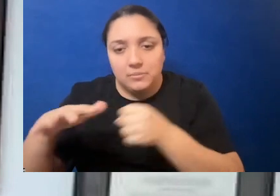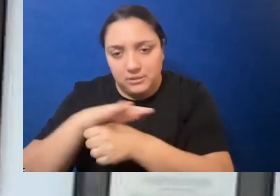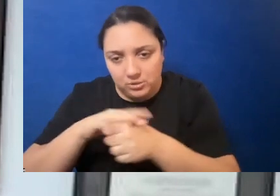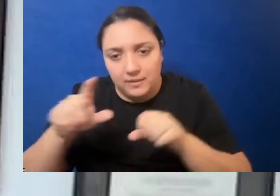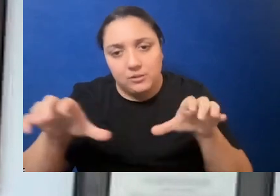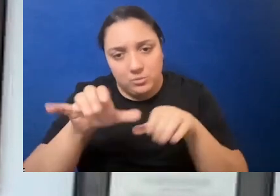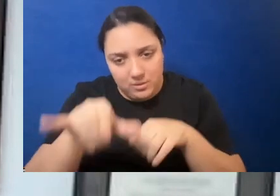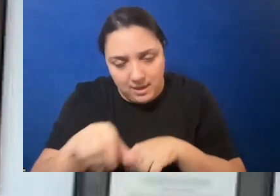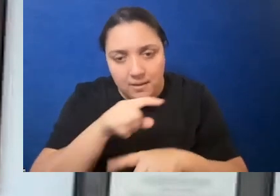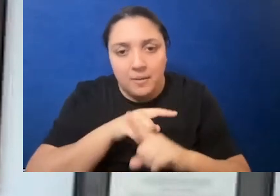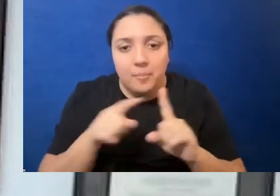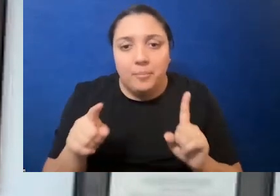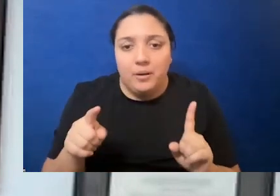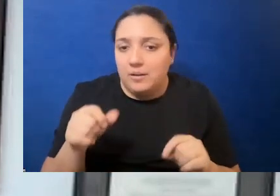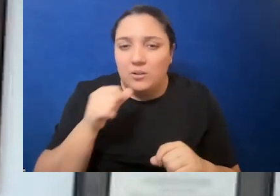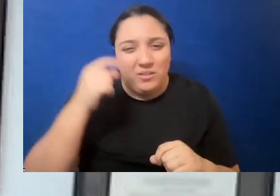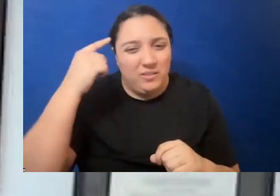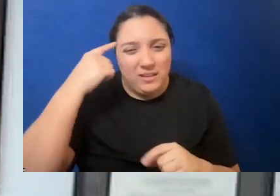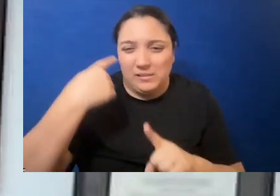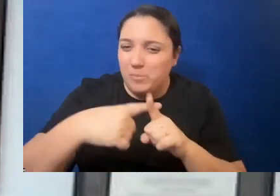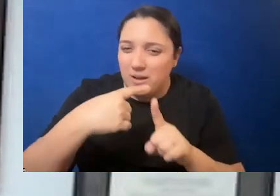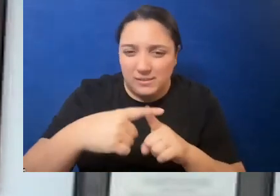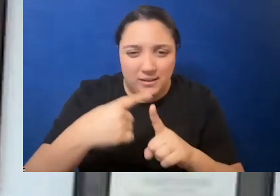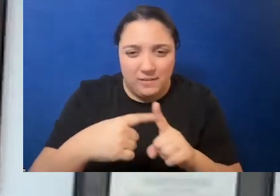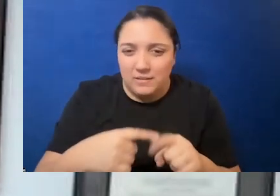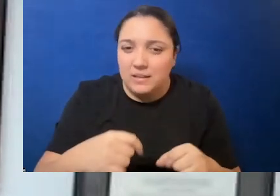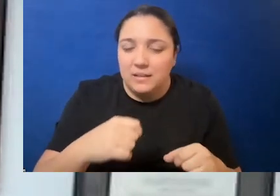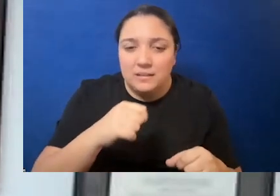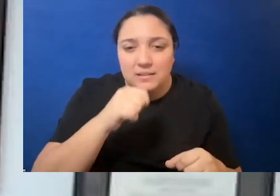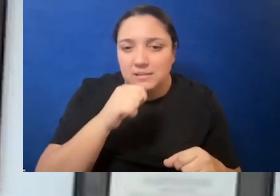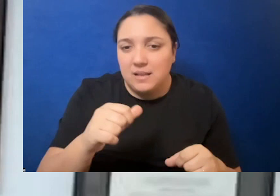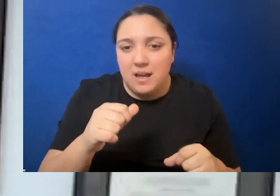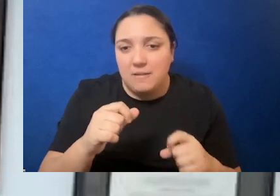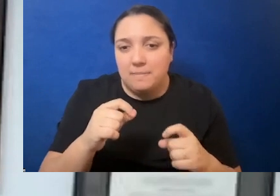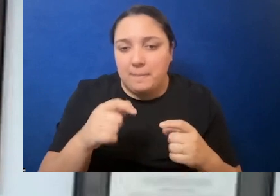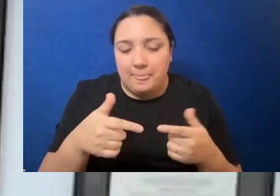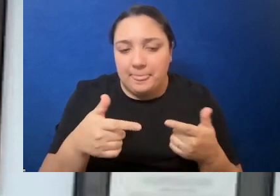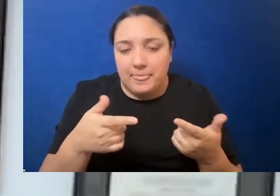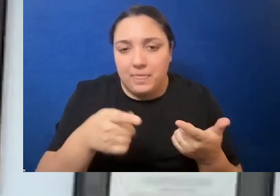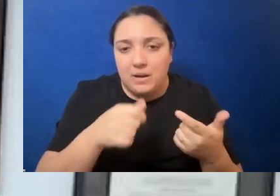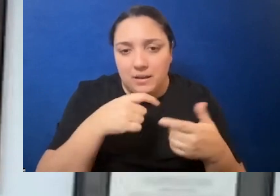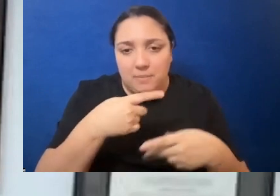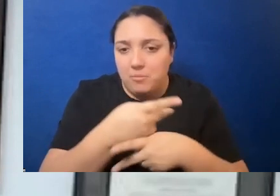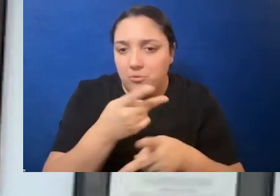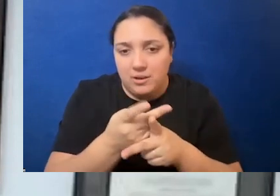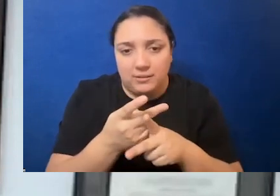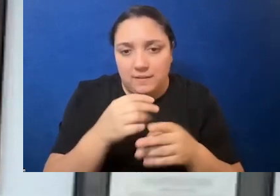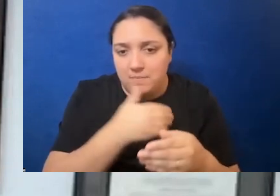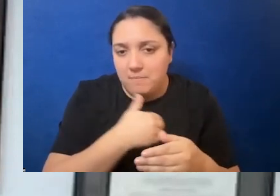THAT IS NOT POSITIVE AND IT IS NOT GOING TO CONTRIBUTE TO THE STUDENT BEING A PRODUCTIVE